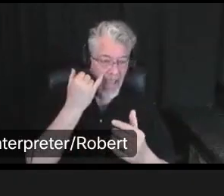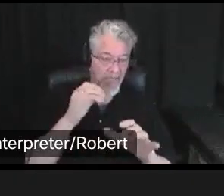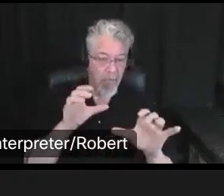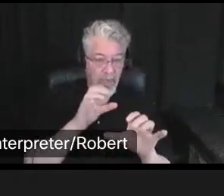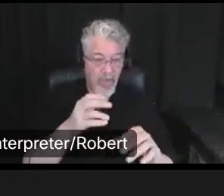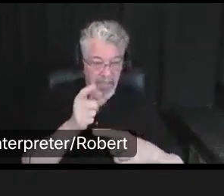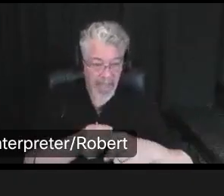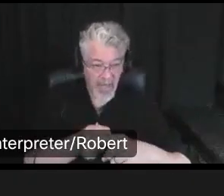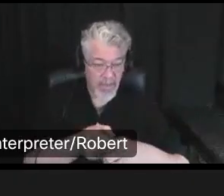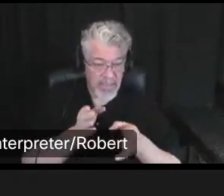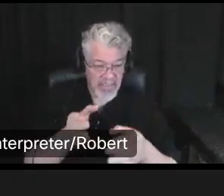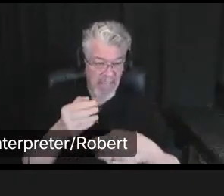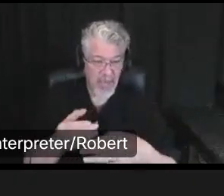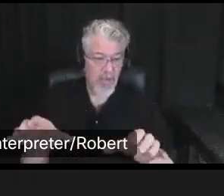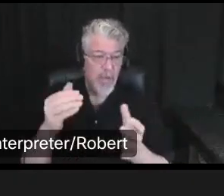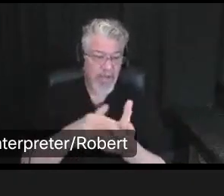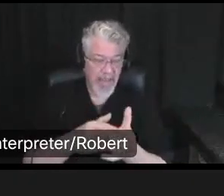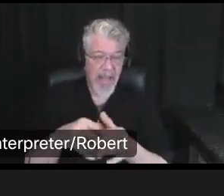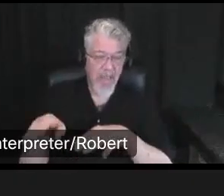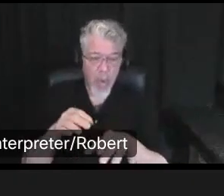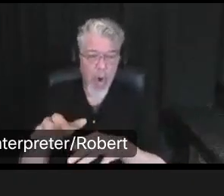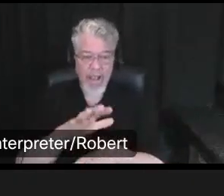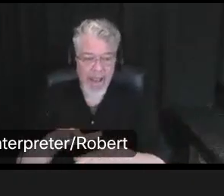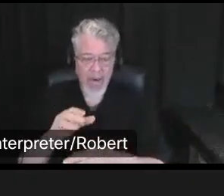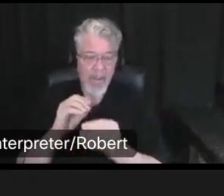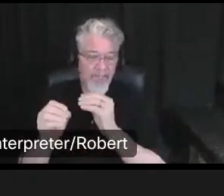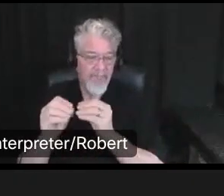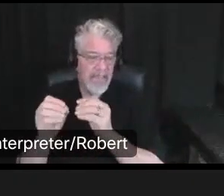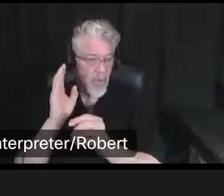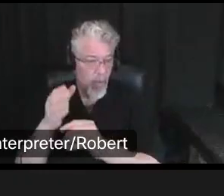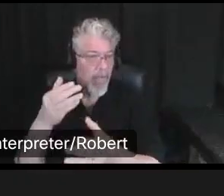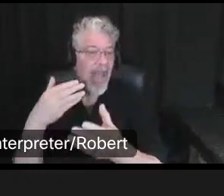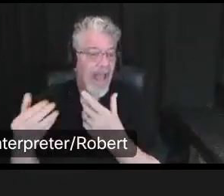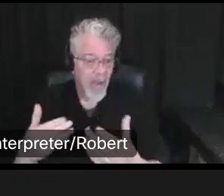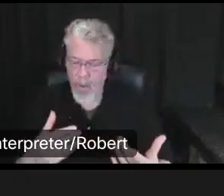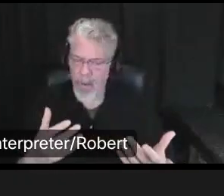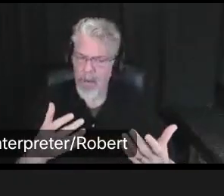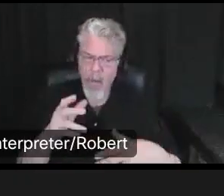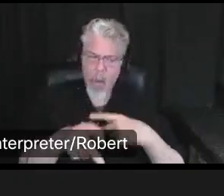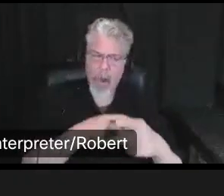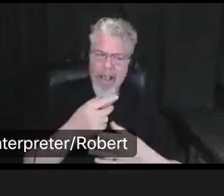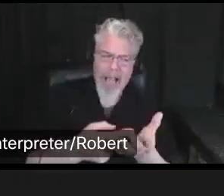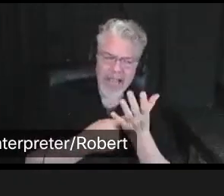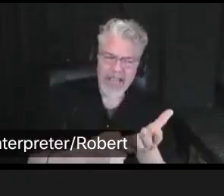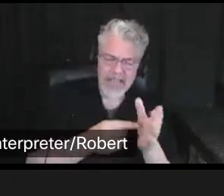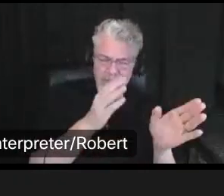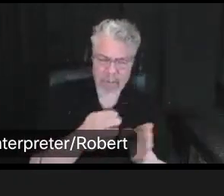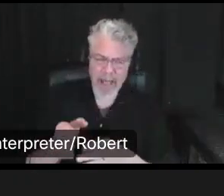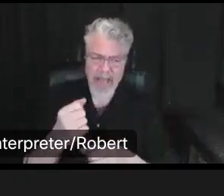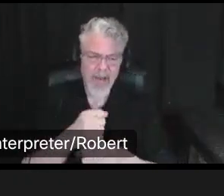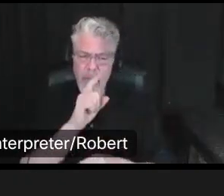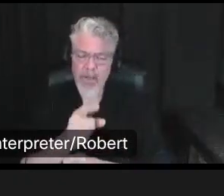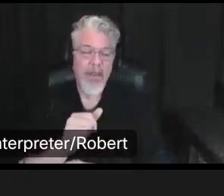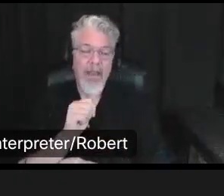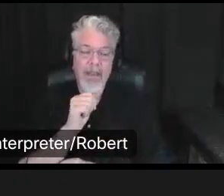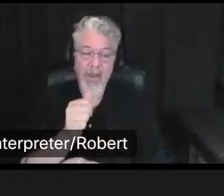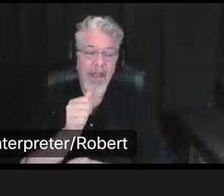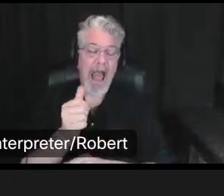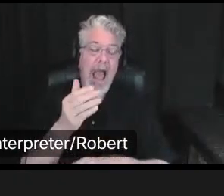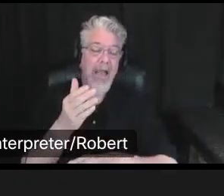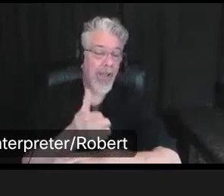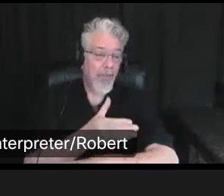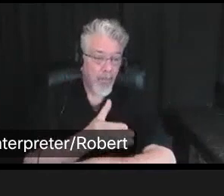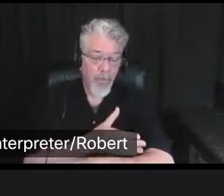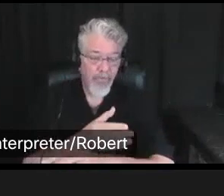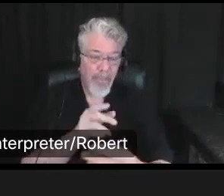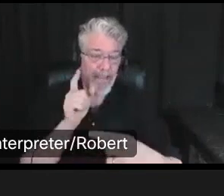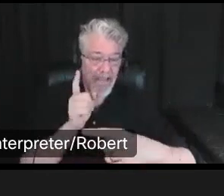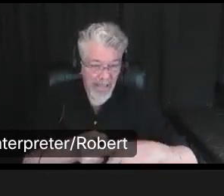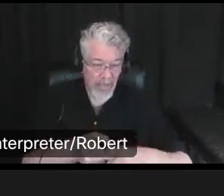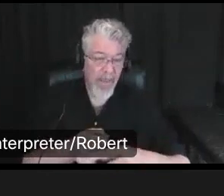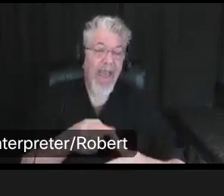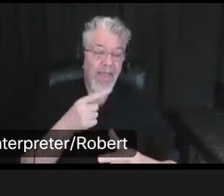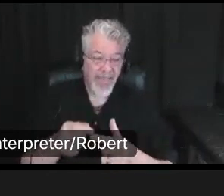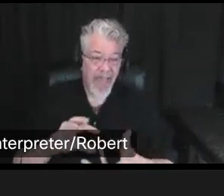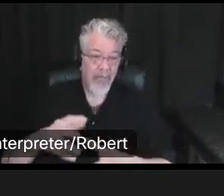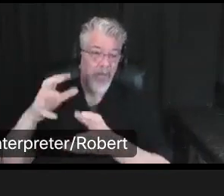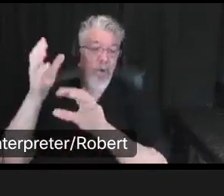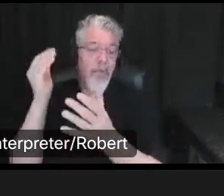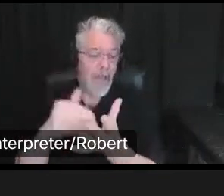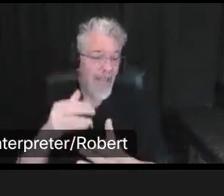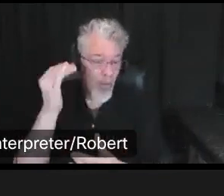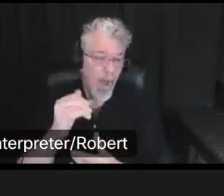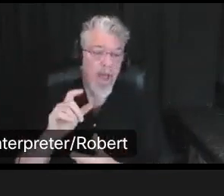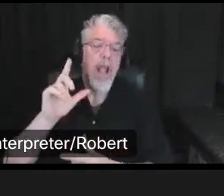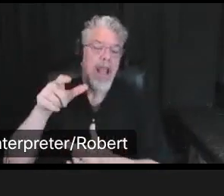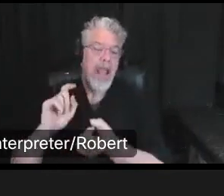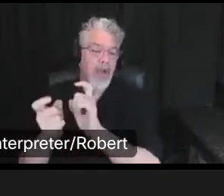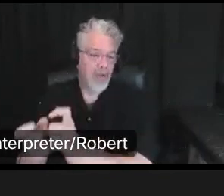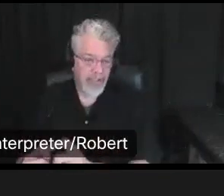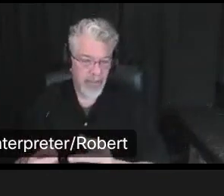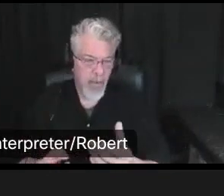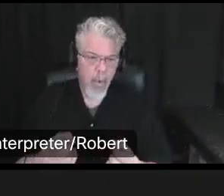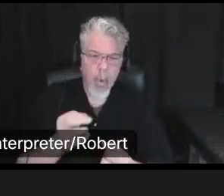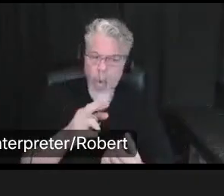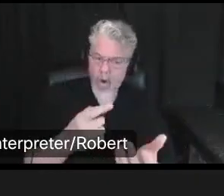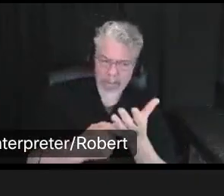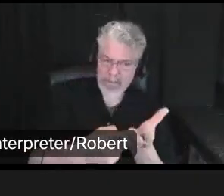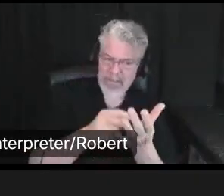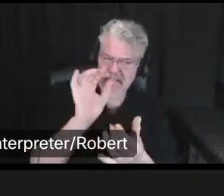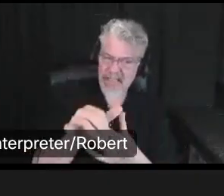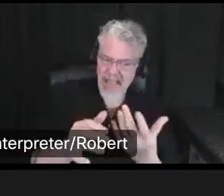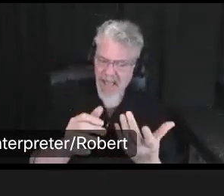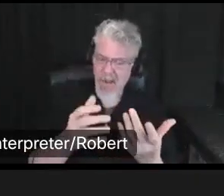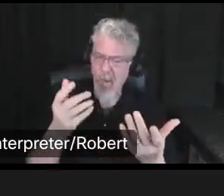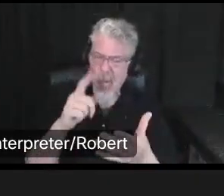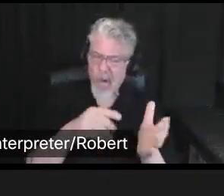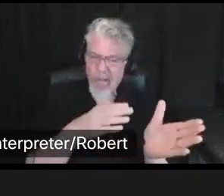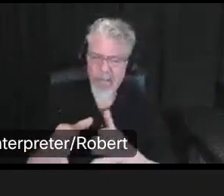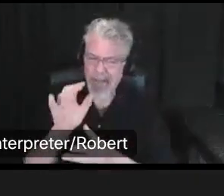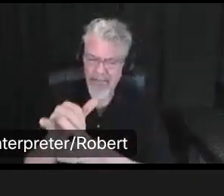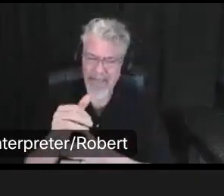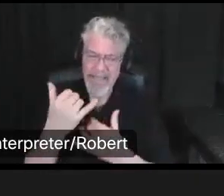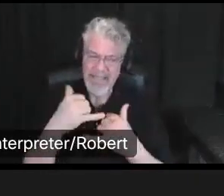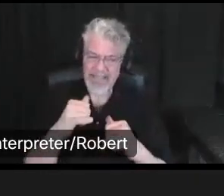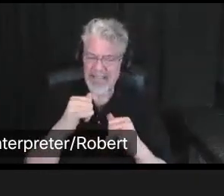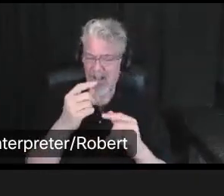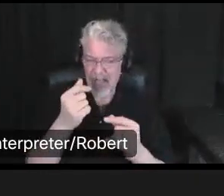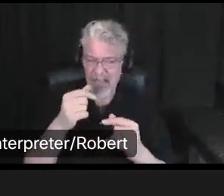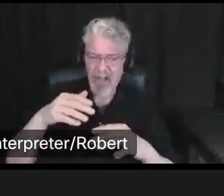But then they're going to redo the whole pedestrian space anyway. I guess what kind of discussions and planning are y'all doing to make sure that you aren't improving the intersection and then you end up having to rip up a bunch of it anyway because there's changes being made? Are y'all in discussions about that? What are the plans for that since it's still a little up in the air?